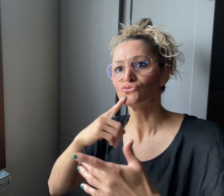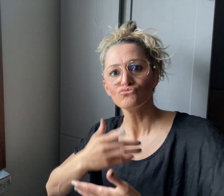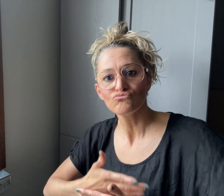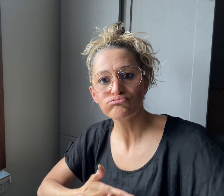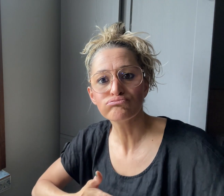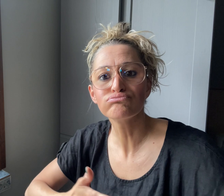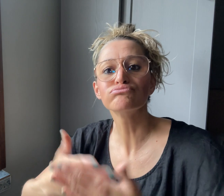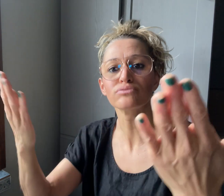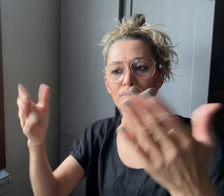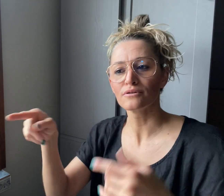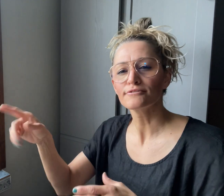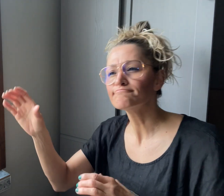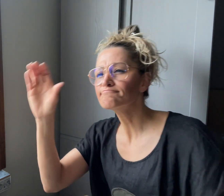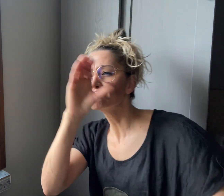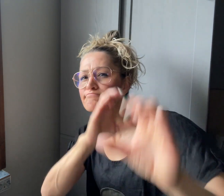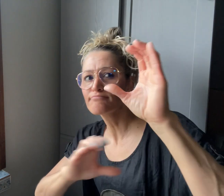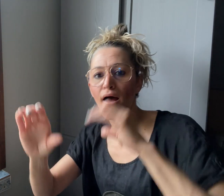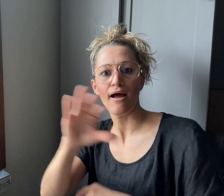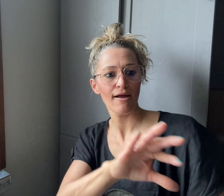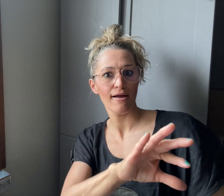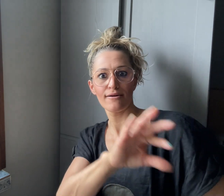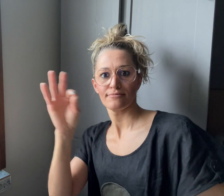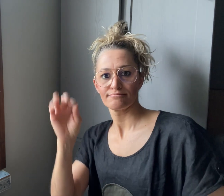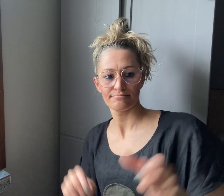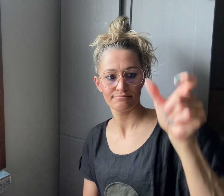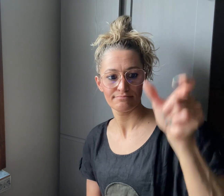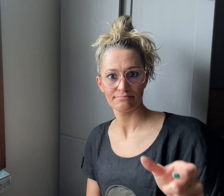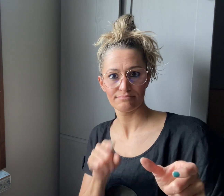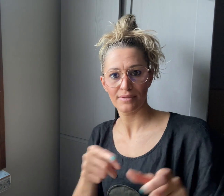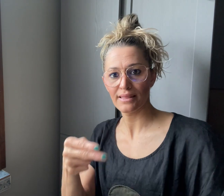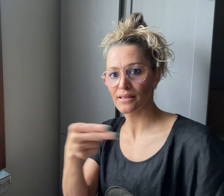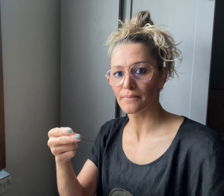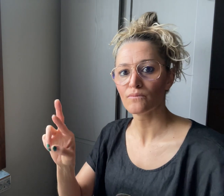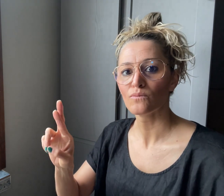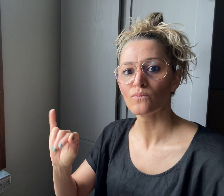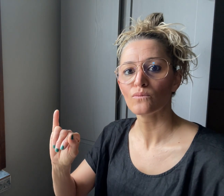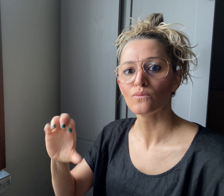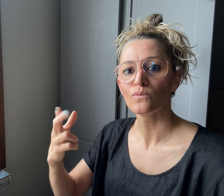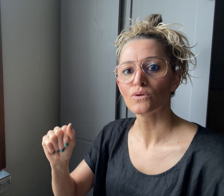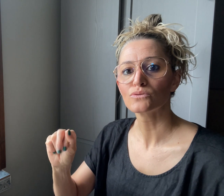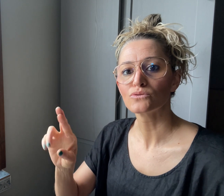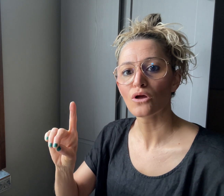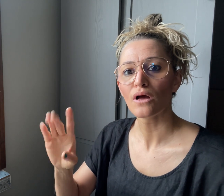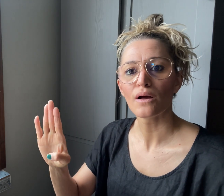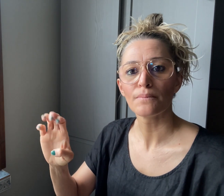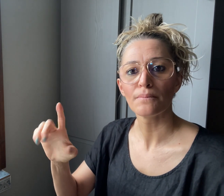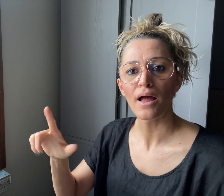announced that Richard Belzile had been selected as